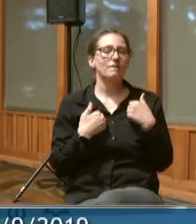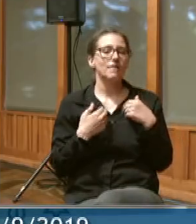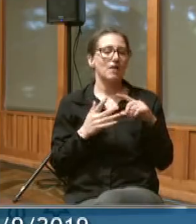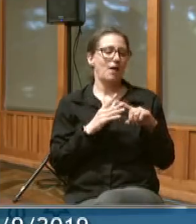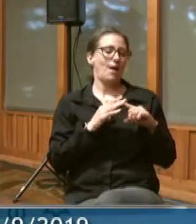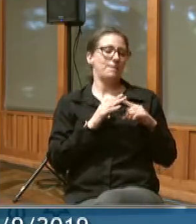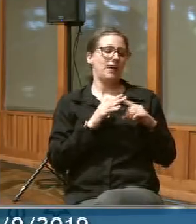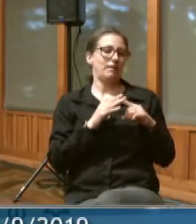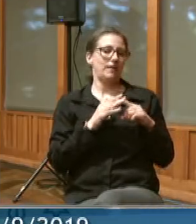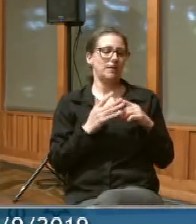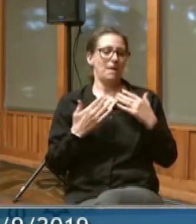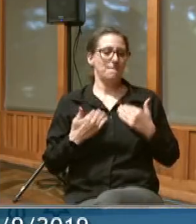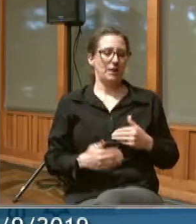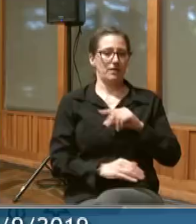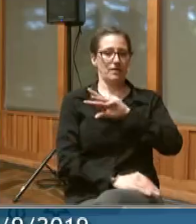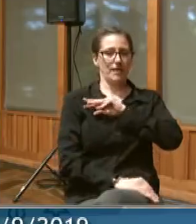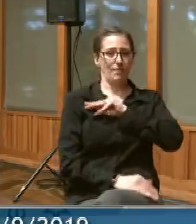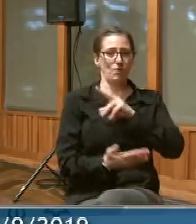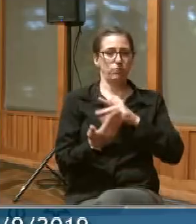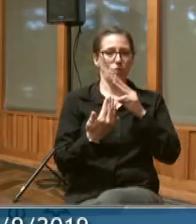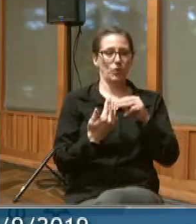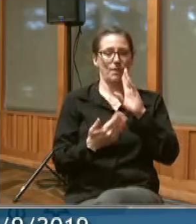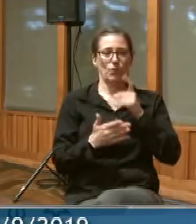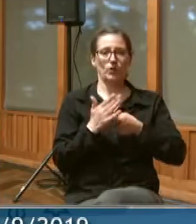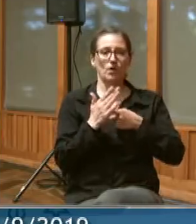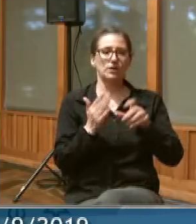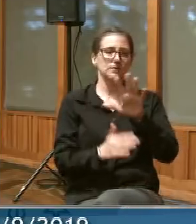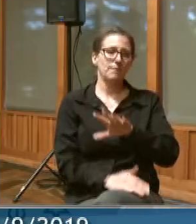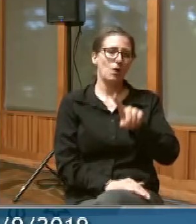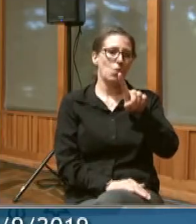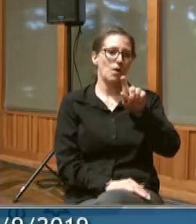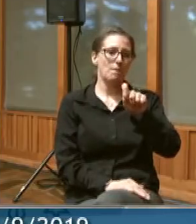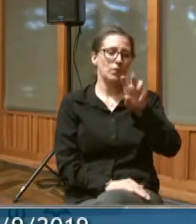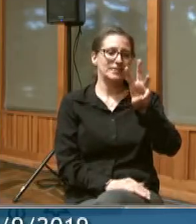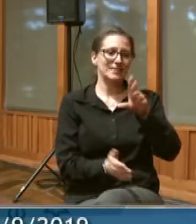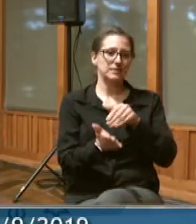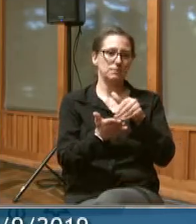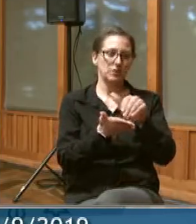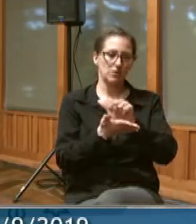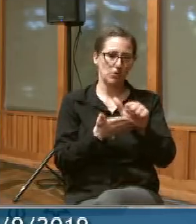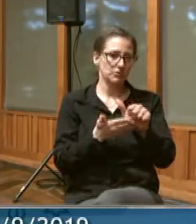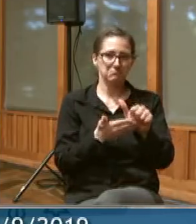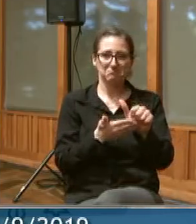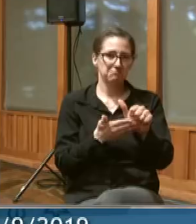PUT MONEY, INVEST DOLLARS INTO. BODY CAMS. WE ARE SCHEDULED TO HAVE A PILOT BODY CAM PROGRAM THAT WOULD COST